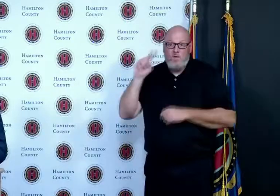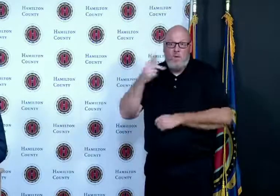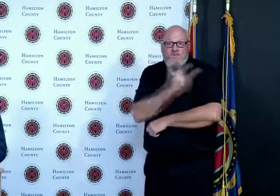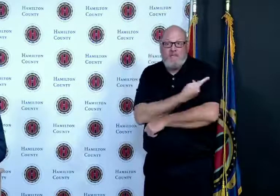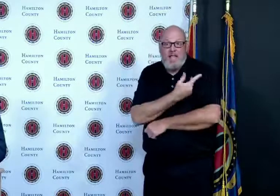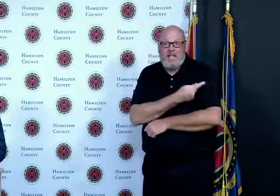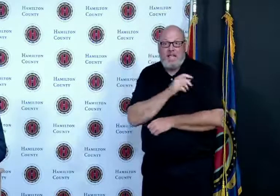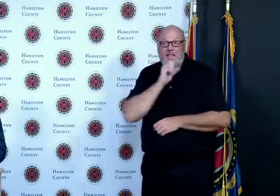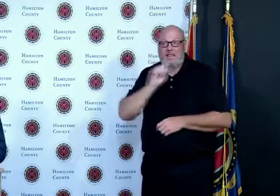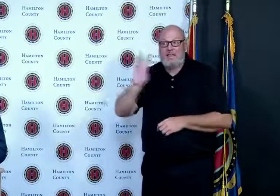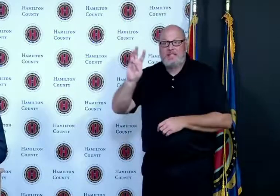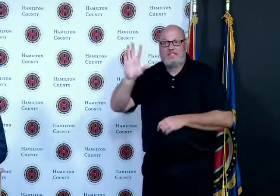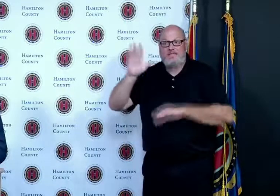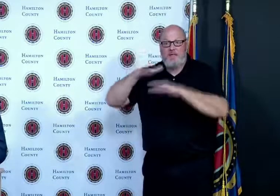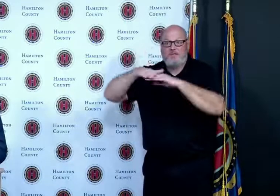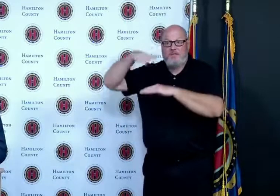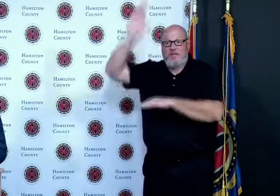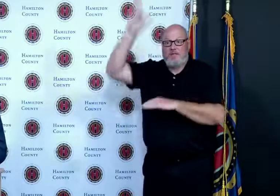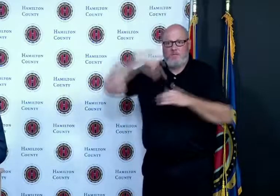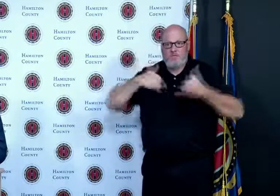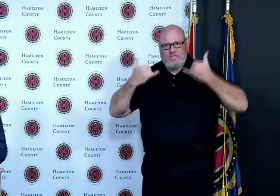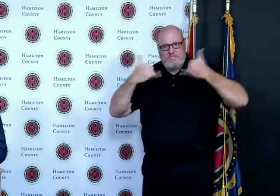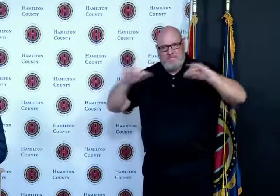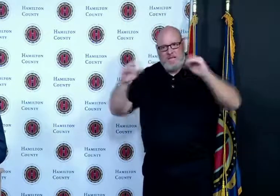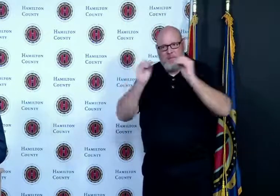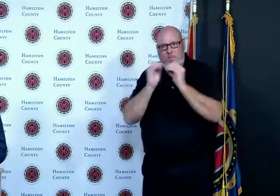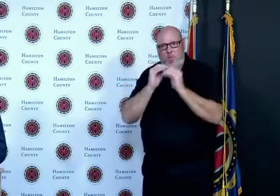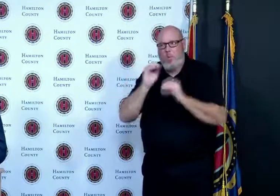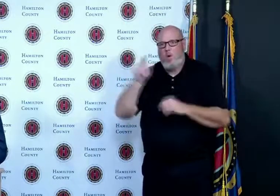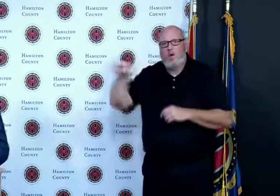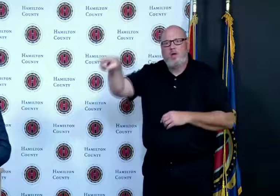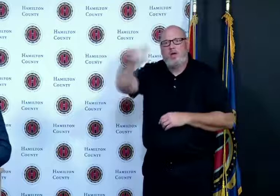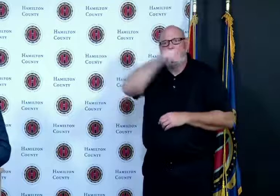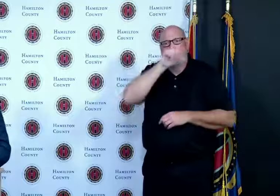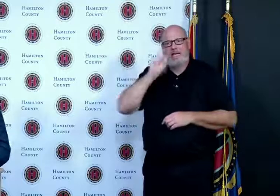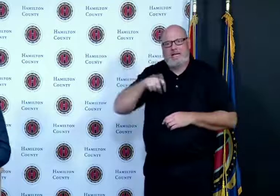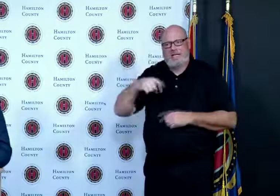we are continuing to see those individuals get vaccinated as well so even though it's open